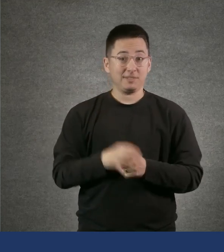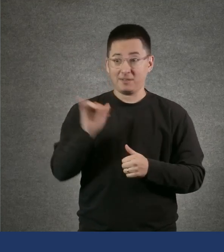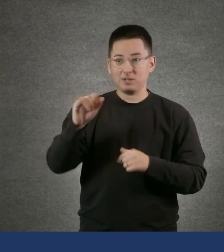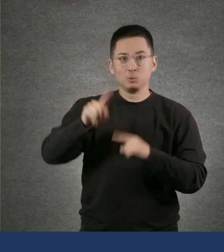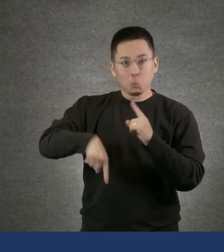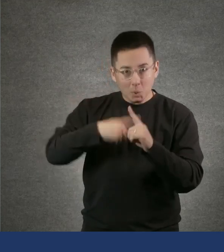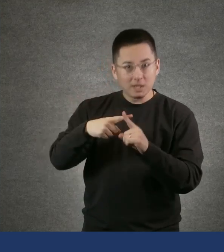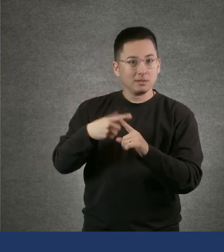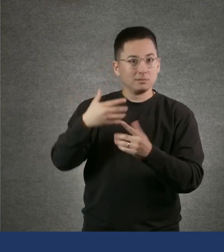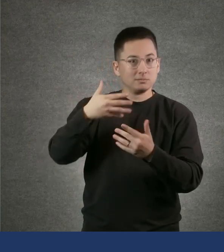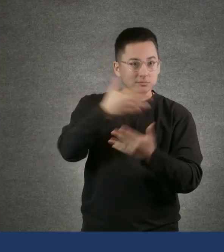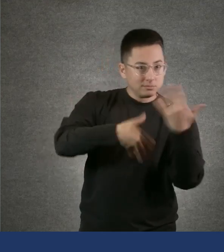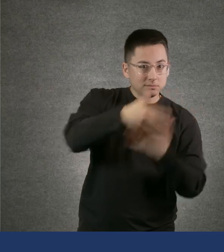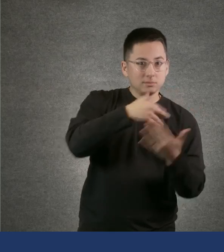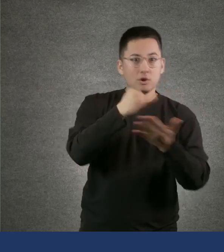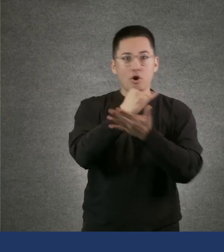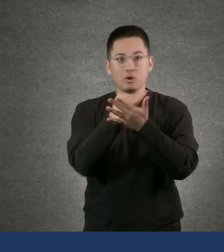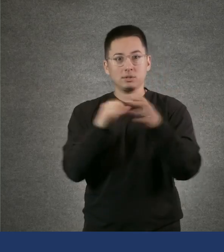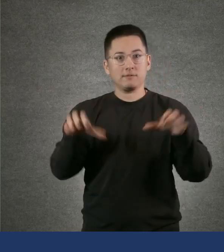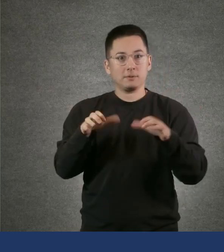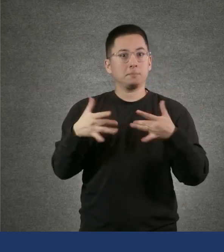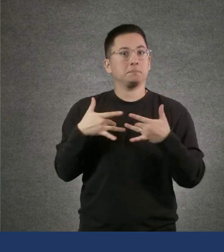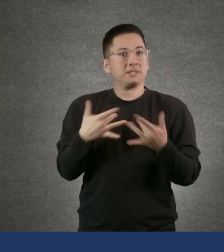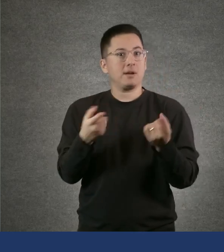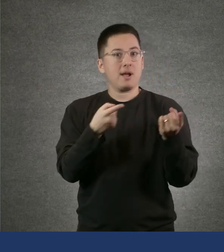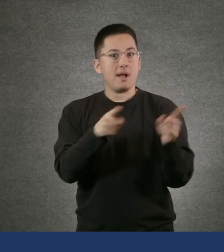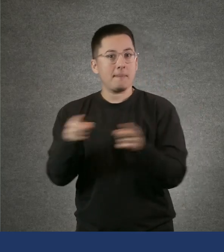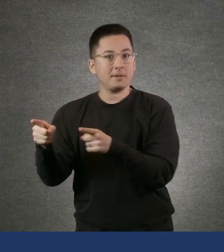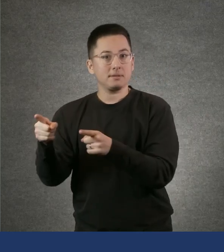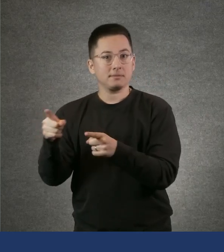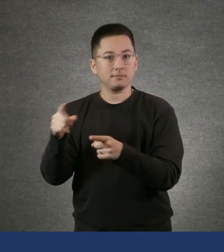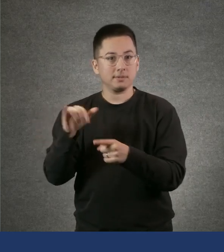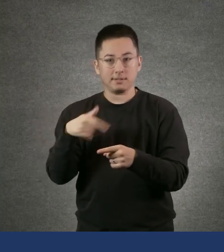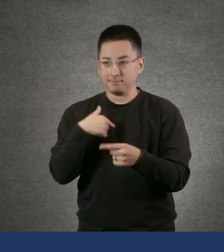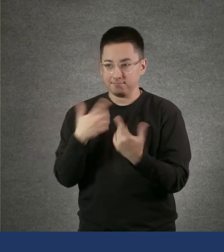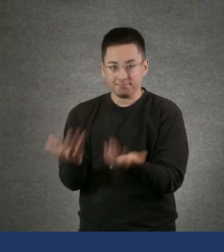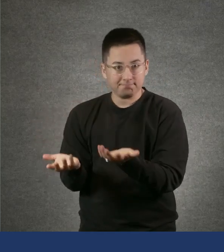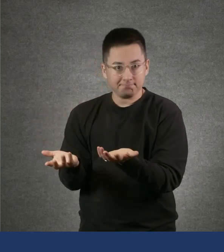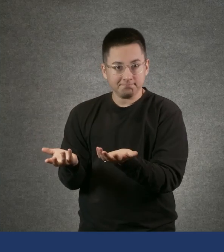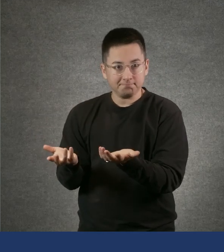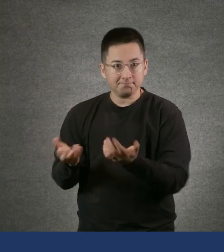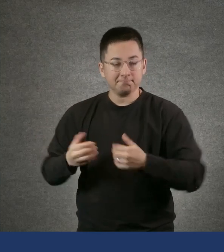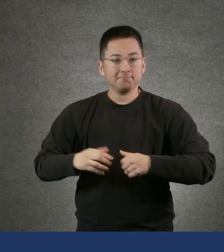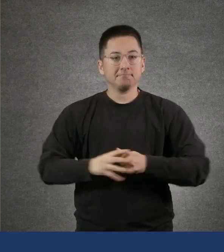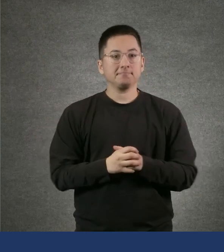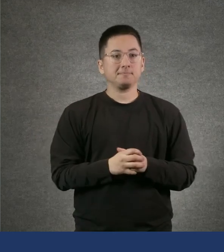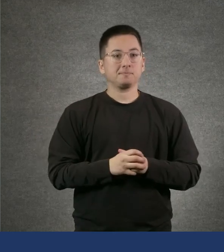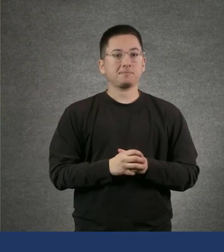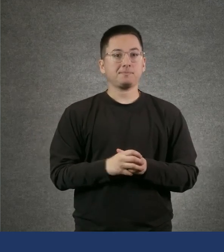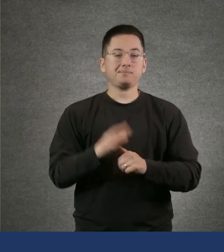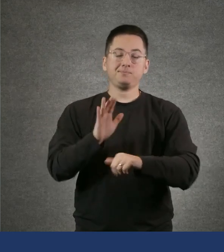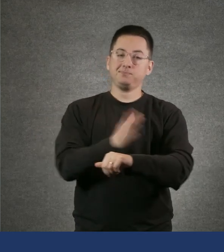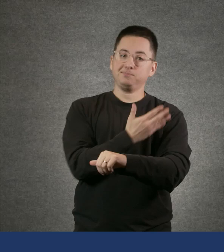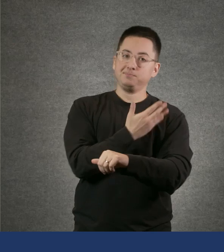which we're very limited evenings and weekends. And that's when many of the social and arts activities